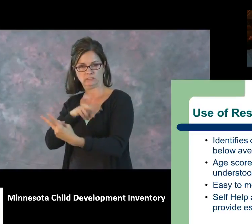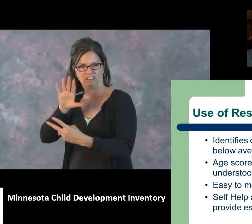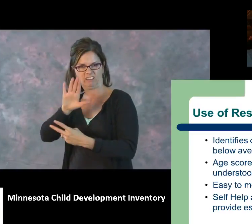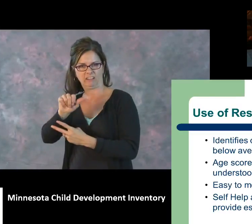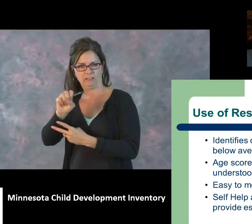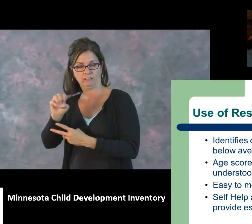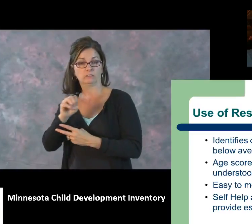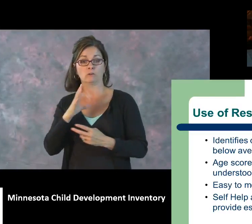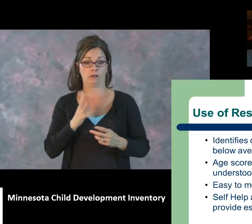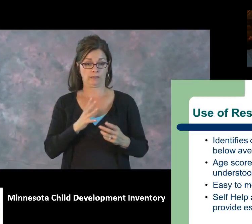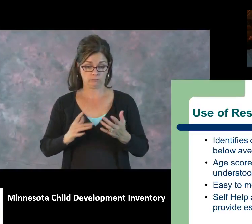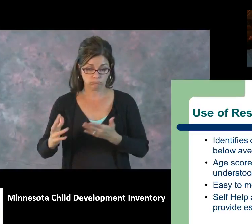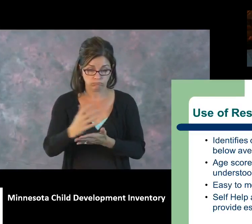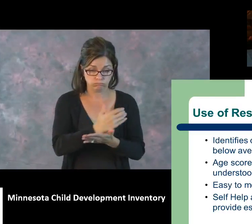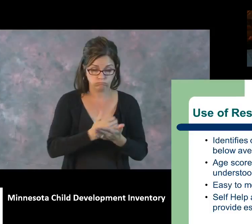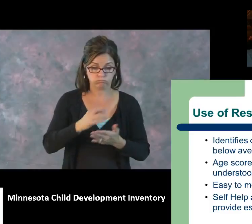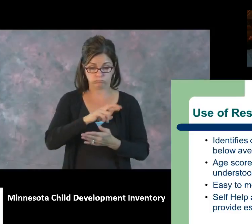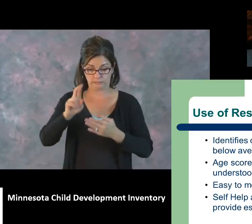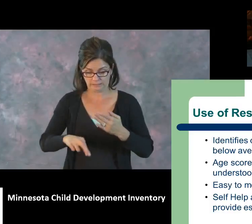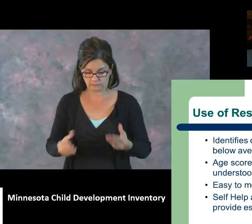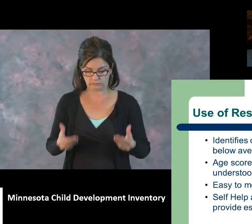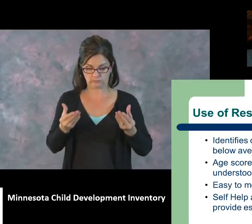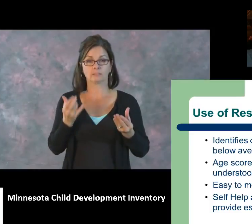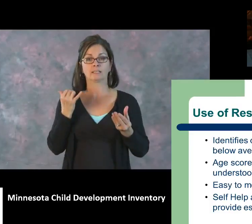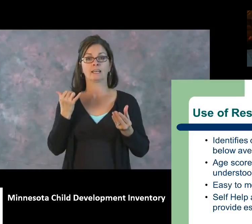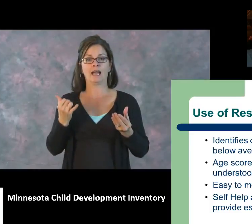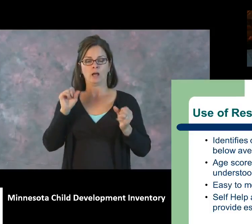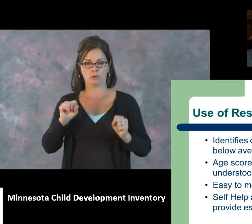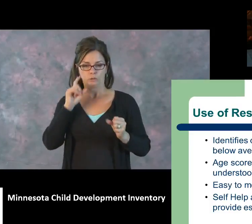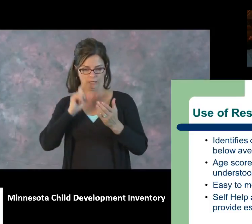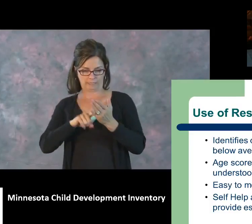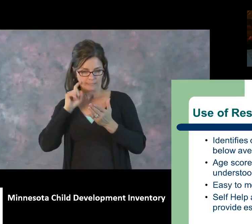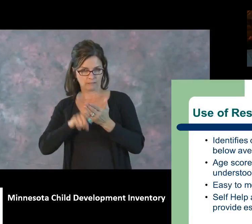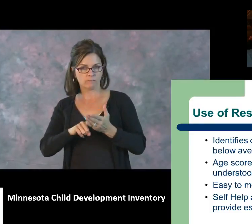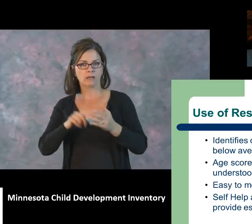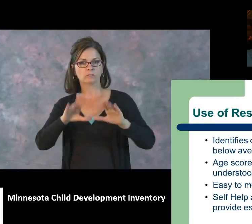with the results from this test, is identify children, who are functioning within versus